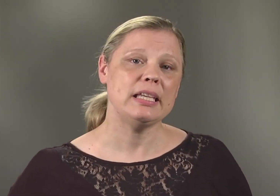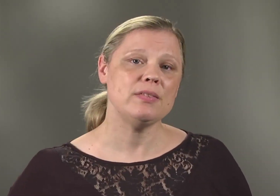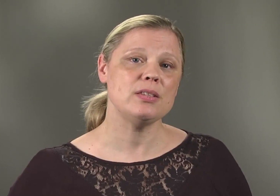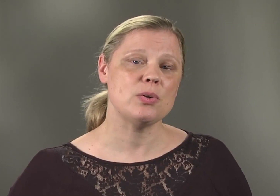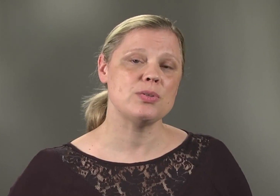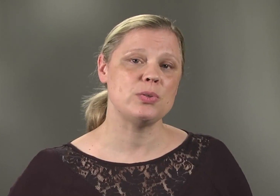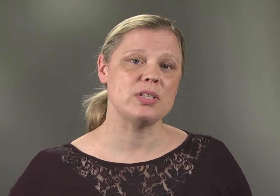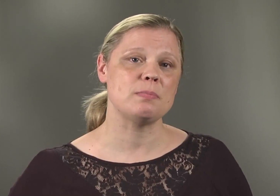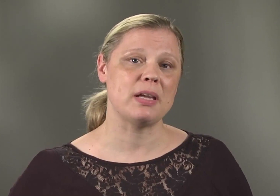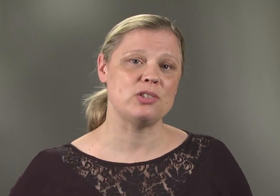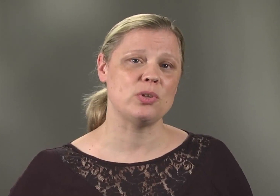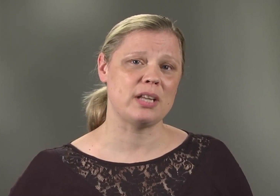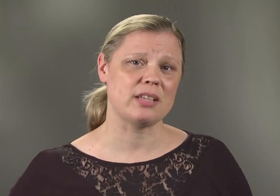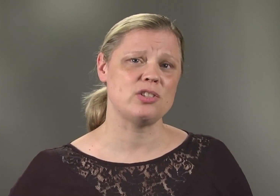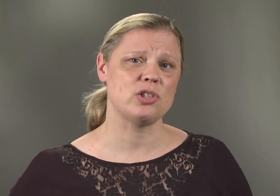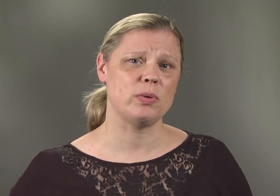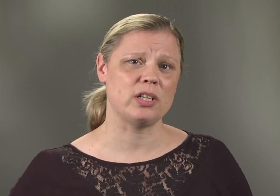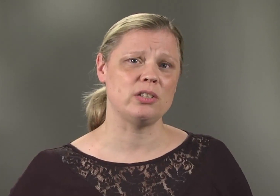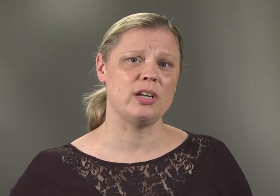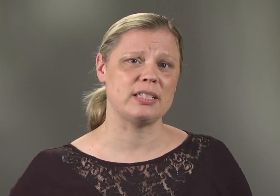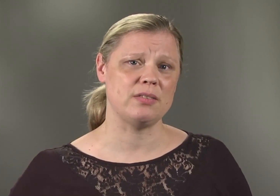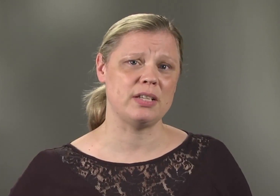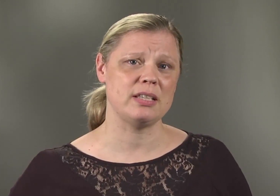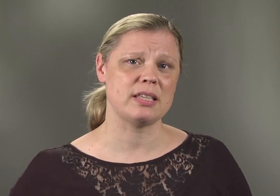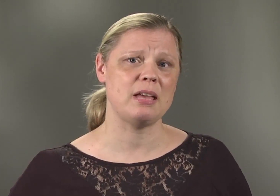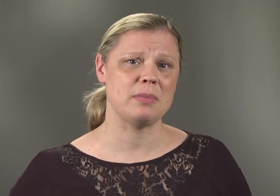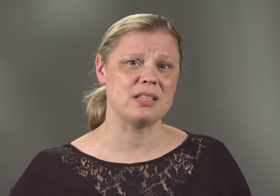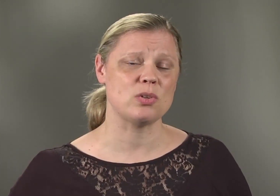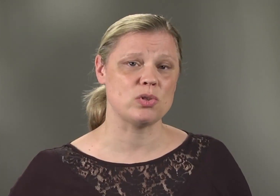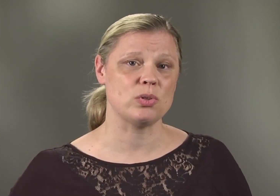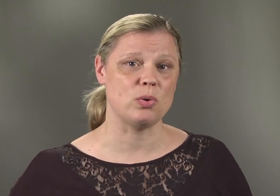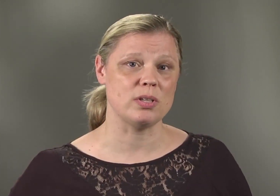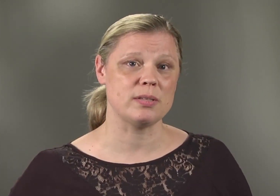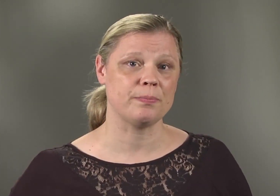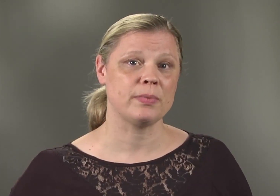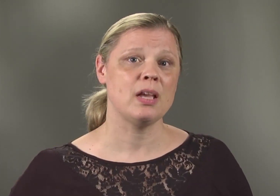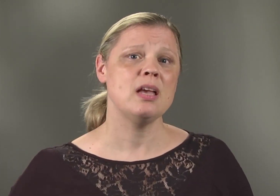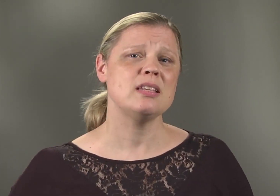Even though students might join extracurricular activities and meet social goals,